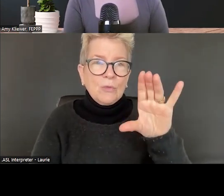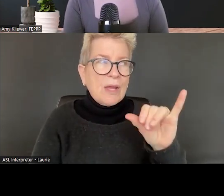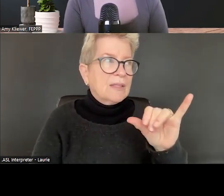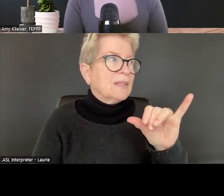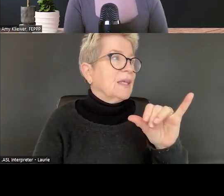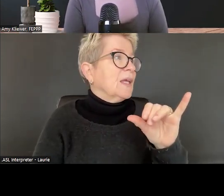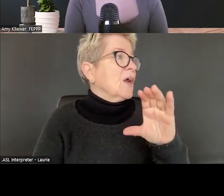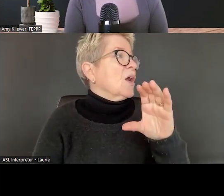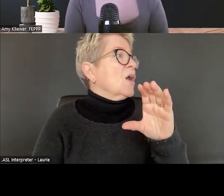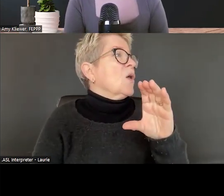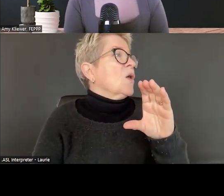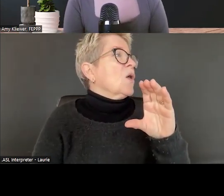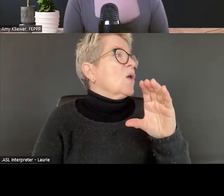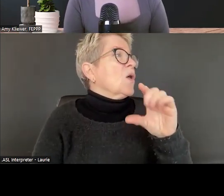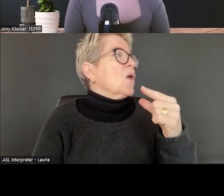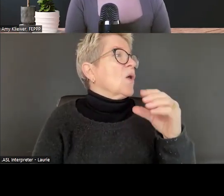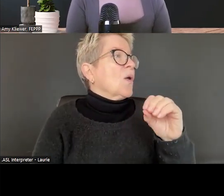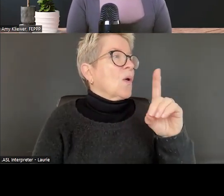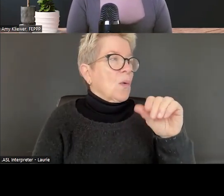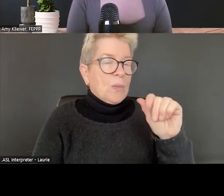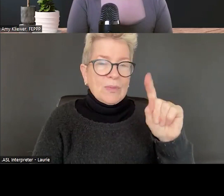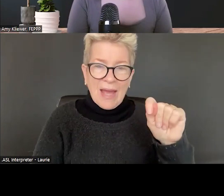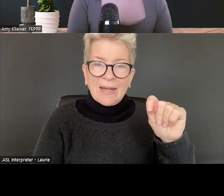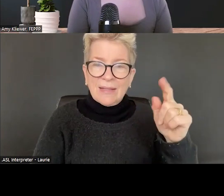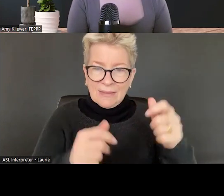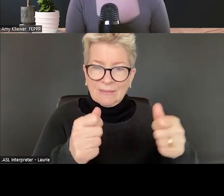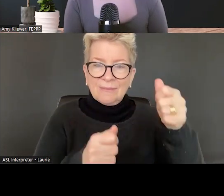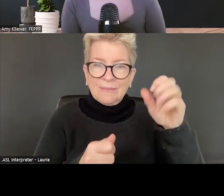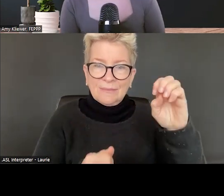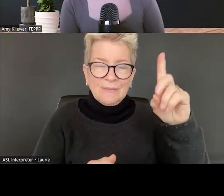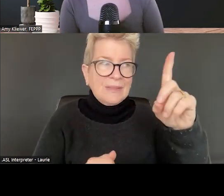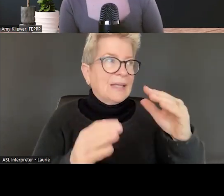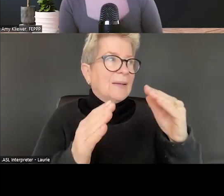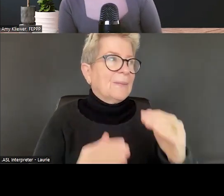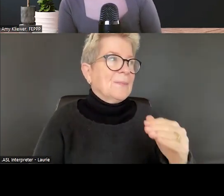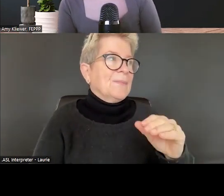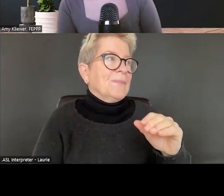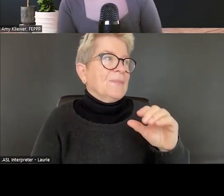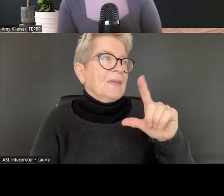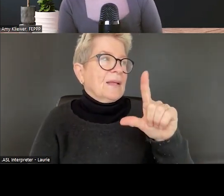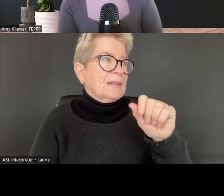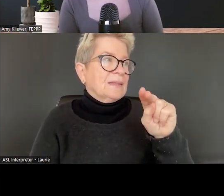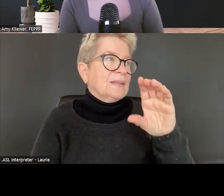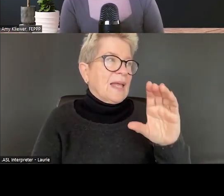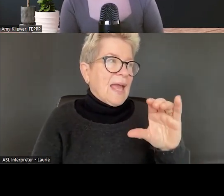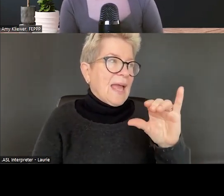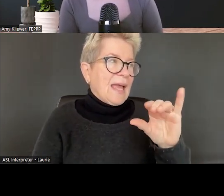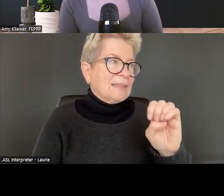Our director is OSPI institution Lance Wriezsinski. I can't go anywhere in that